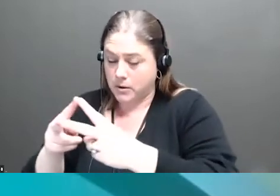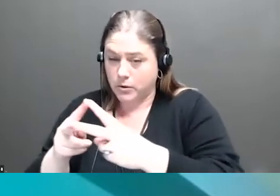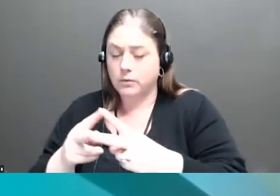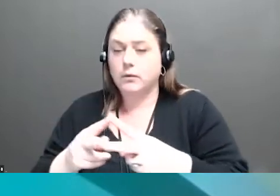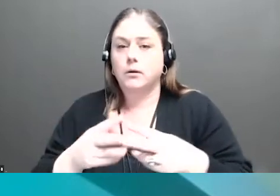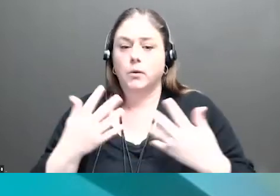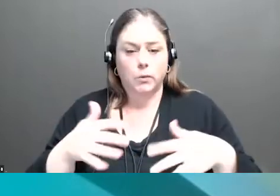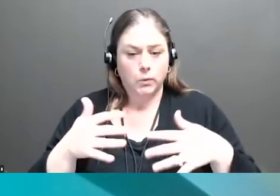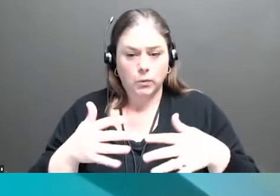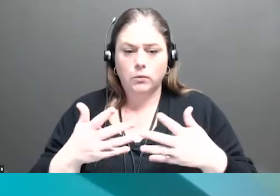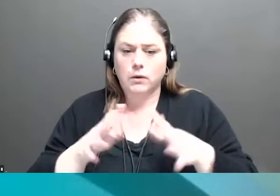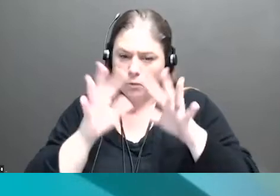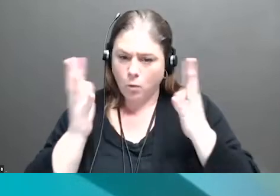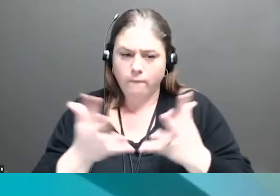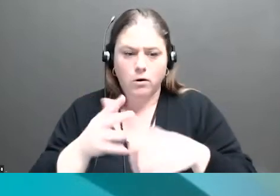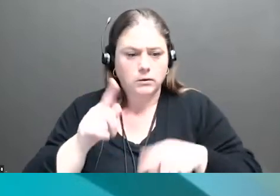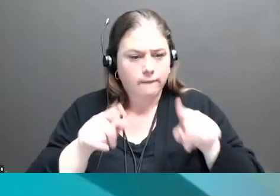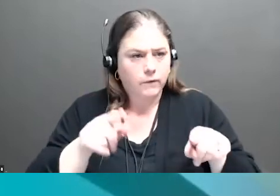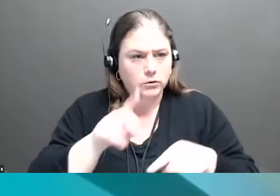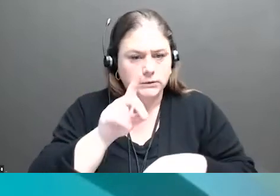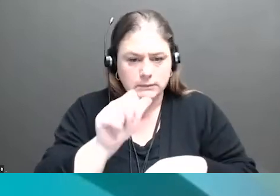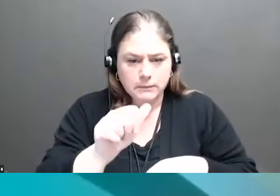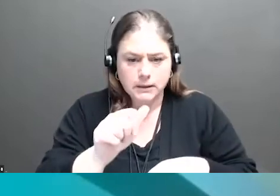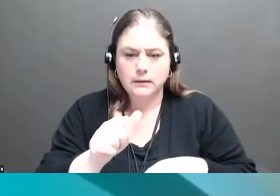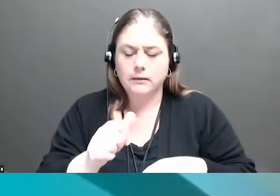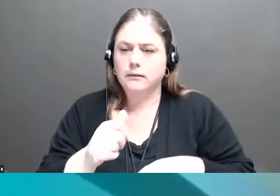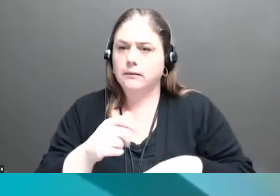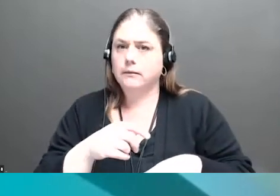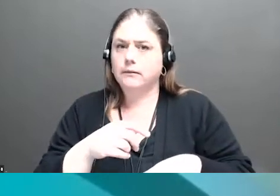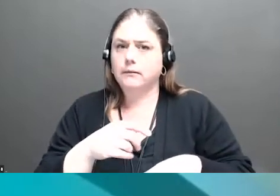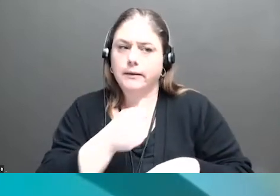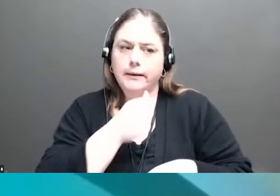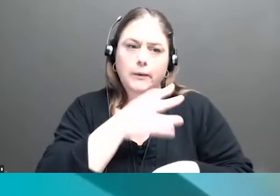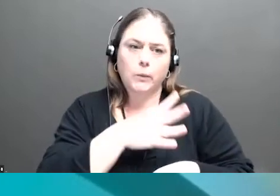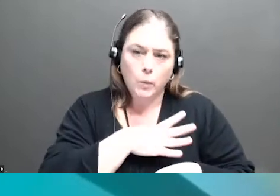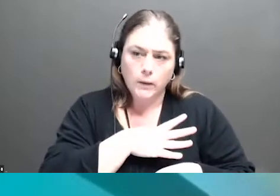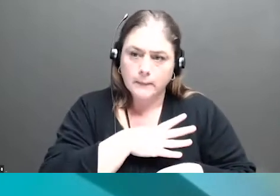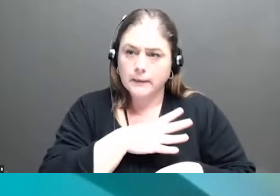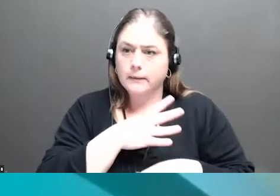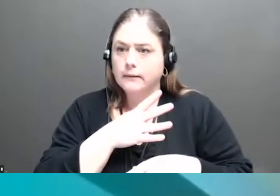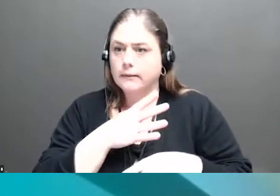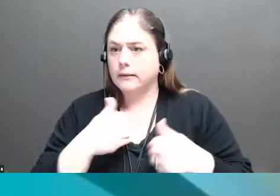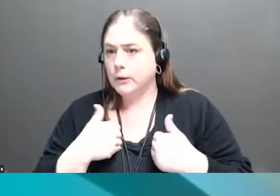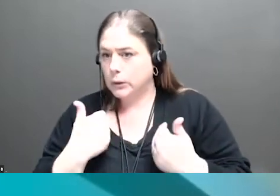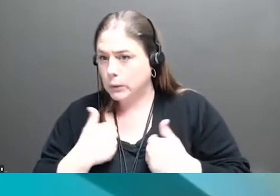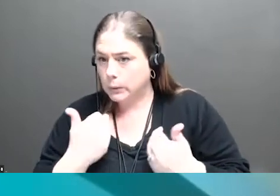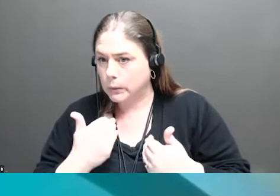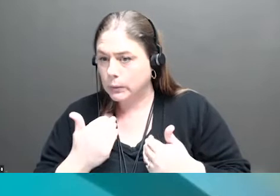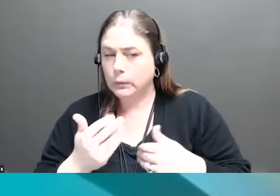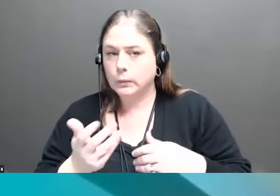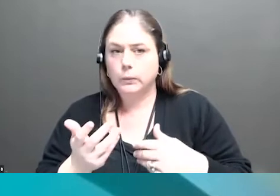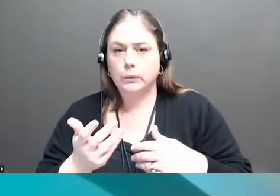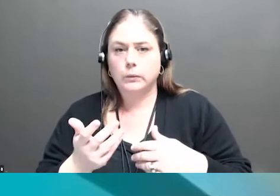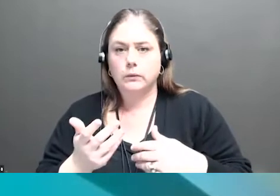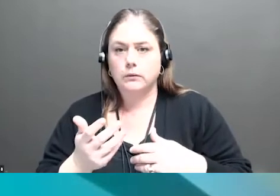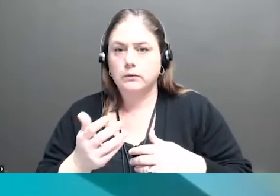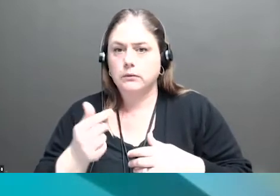and the intersectionality of the women, the youth, the LGBTQ. However, we